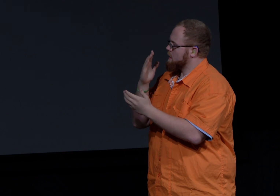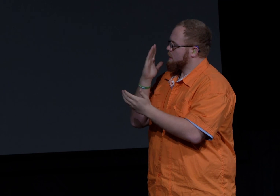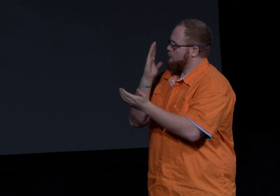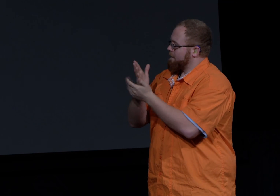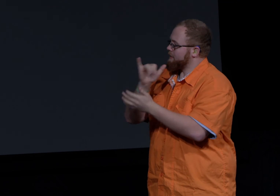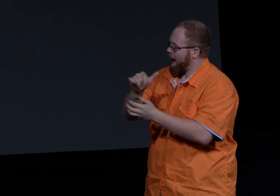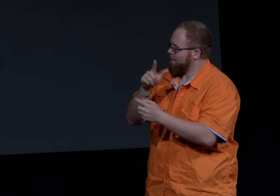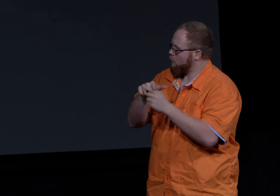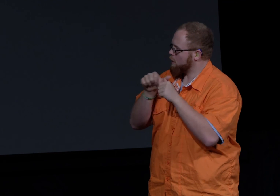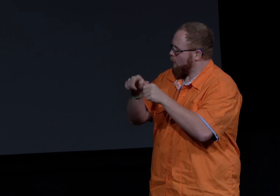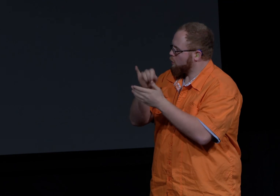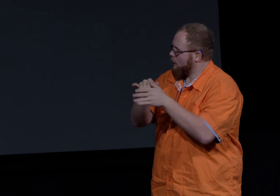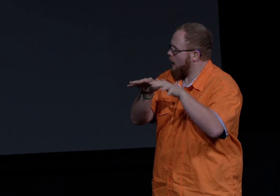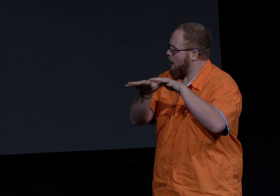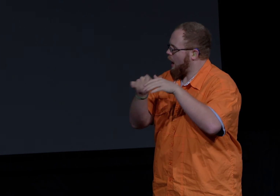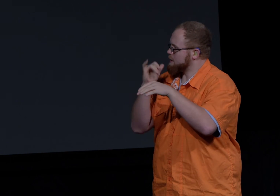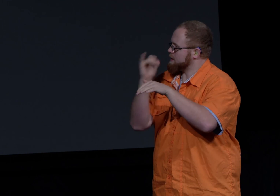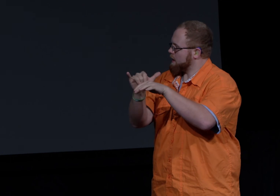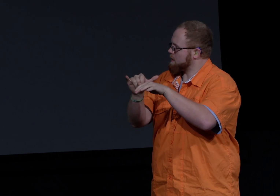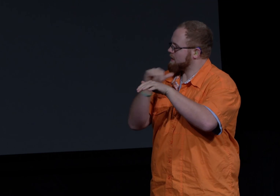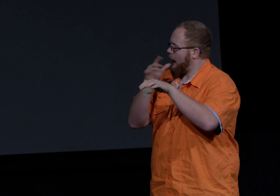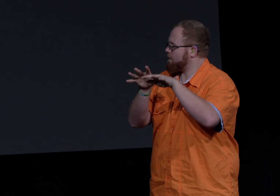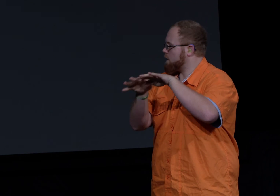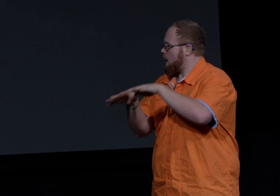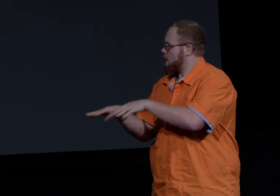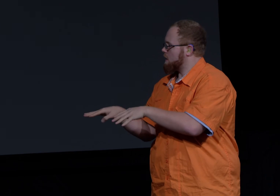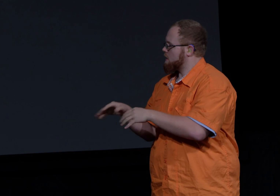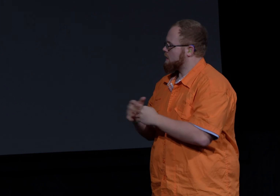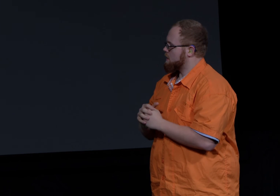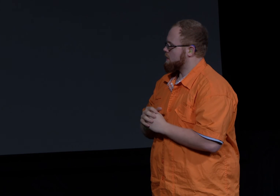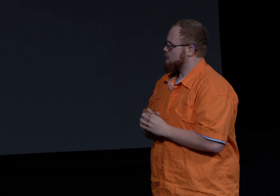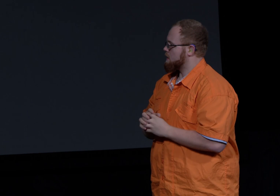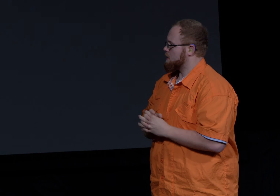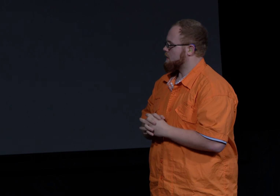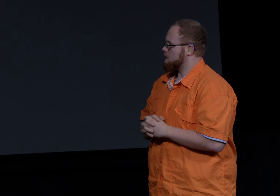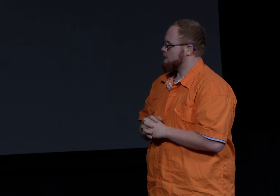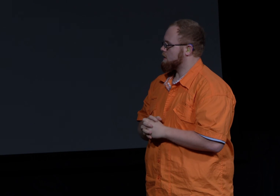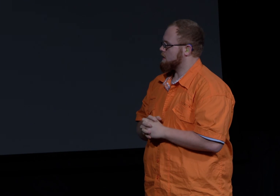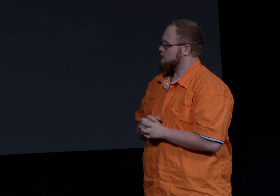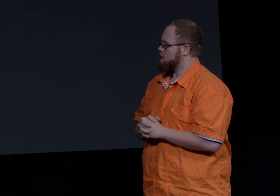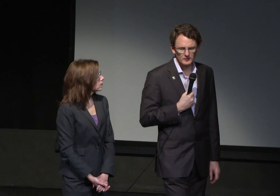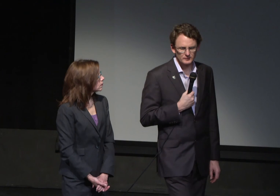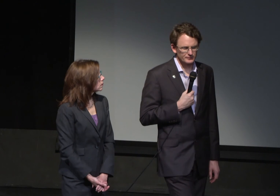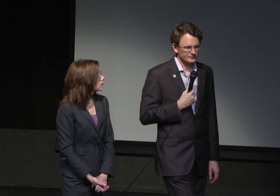that creates rising sea level, is there any way to keep that land ice from going into the ocean?